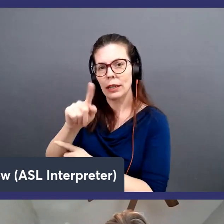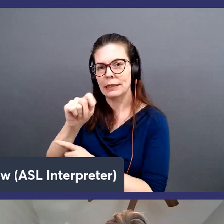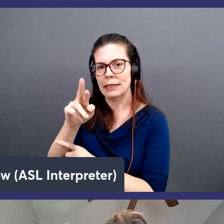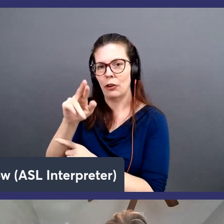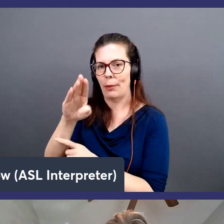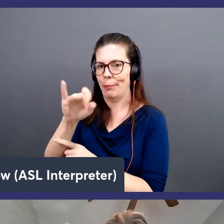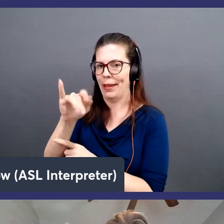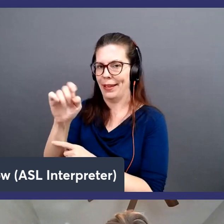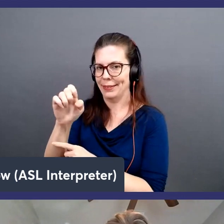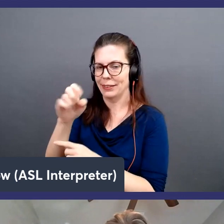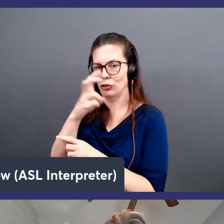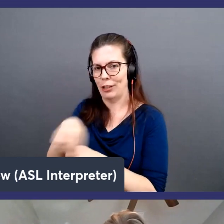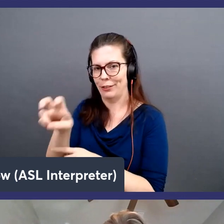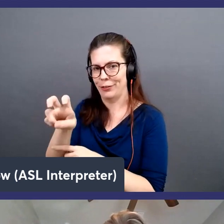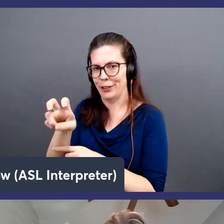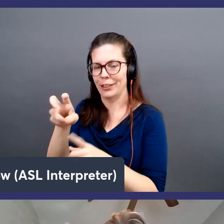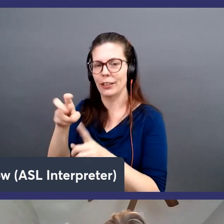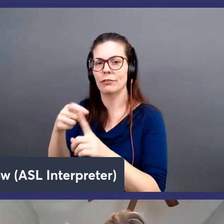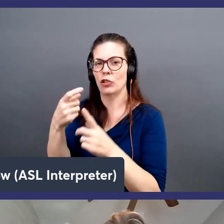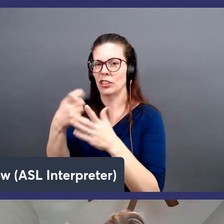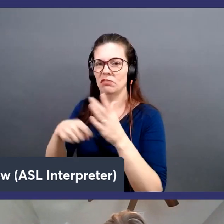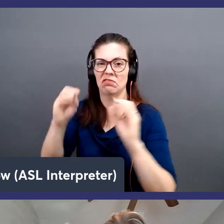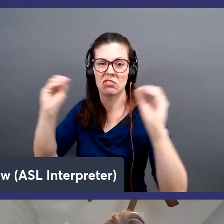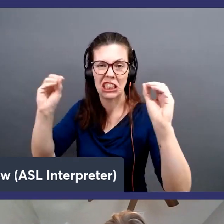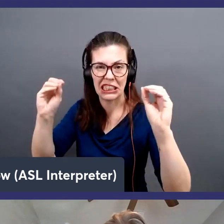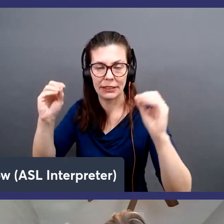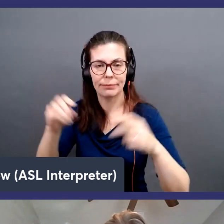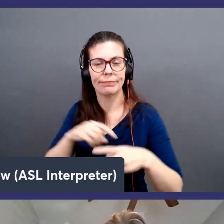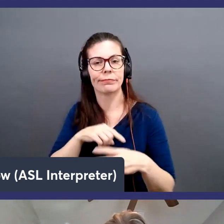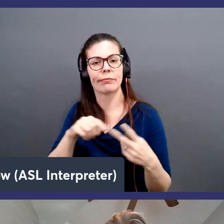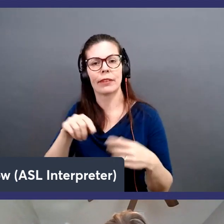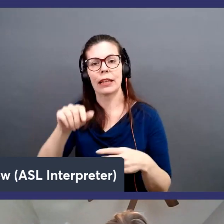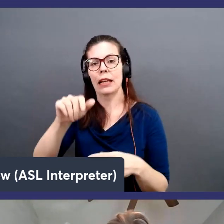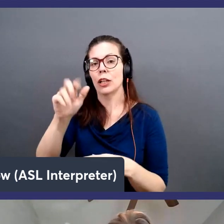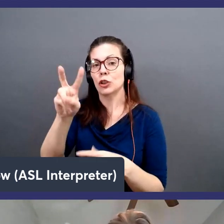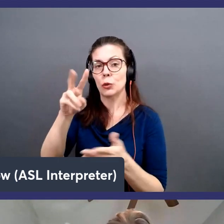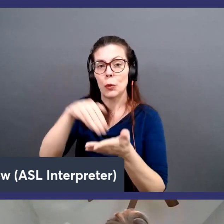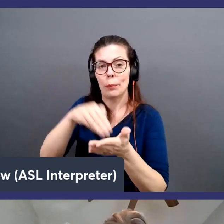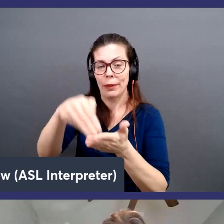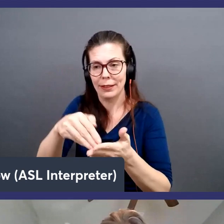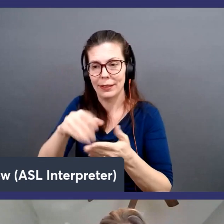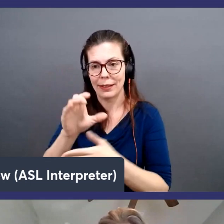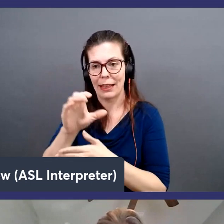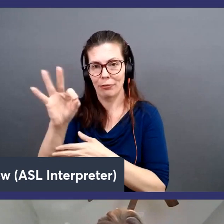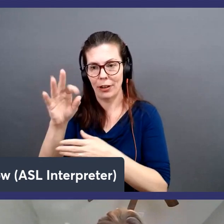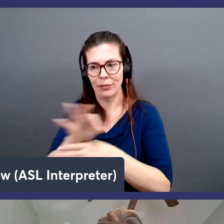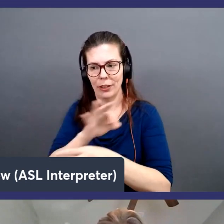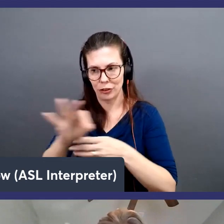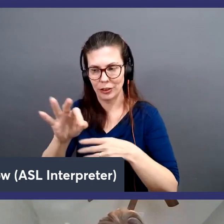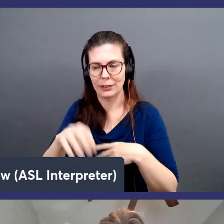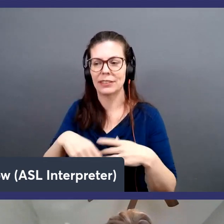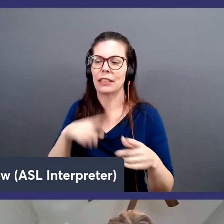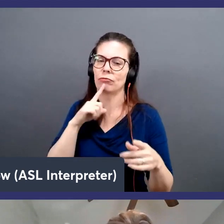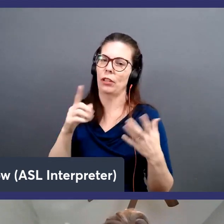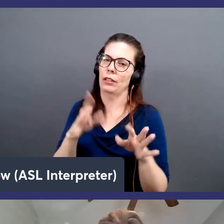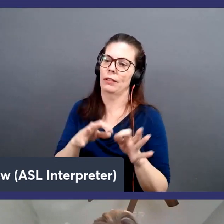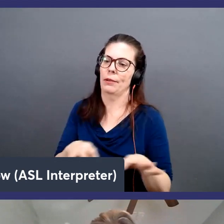10 million HTTPS requests, two million CloudFront functions, invocations. So this is a really meaningful kind of a way